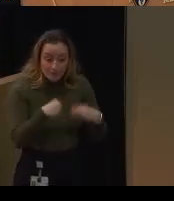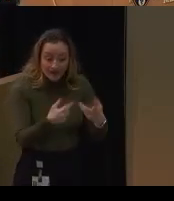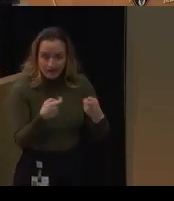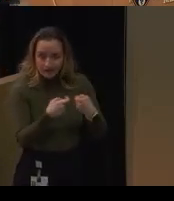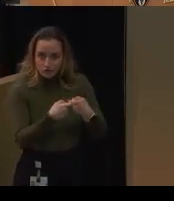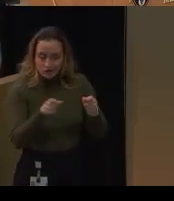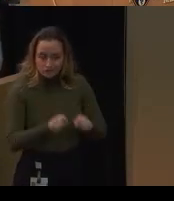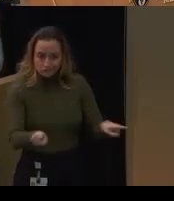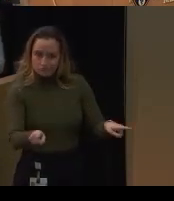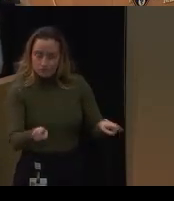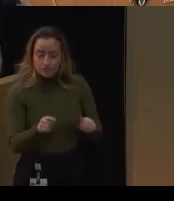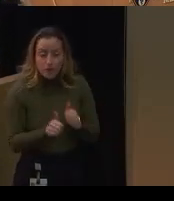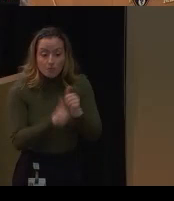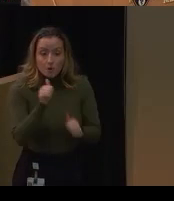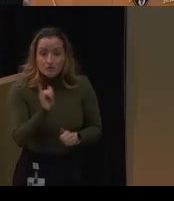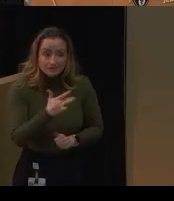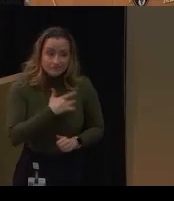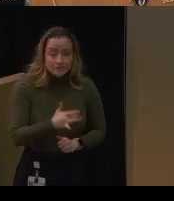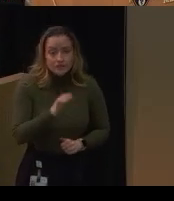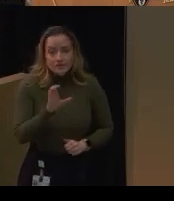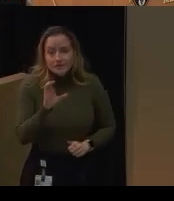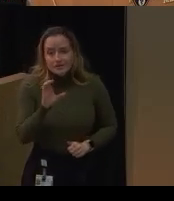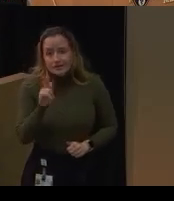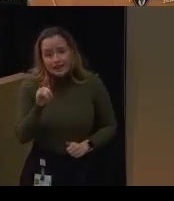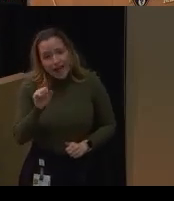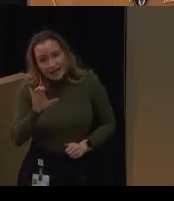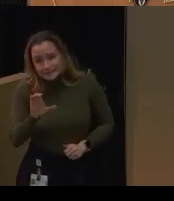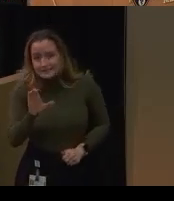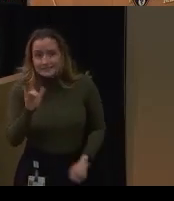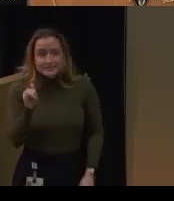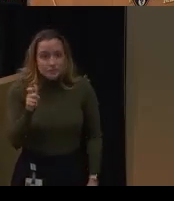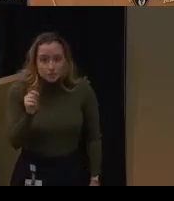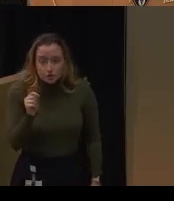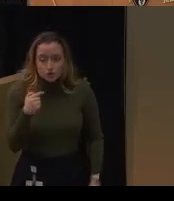work was kind of classic classic literature um stuff that we took from other studies in this